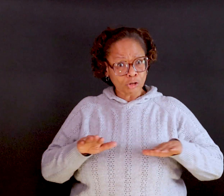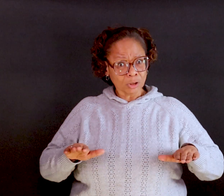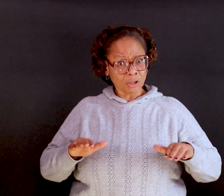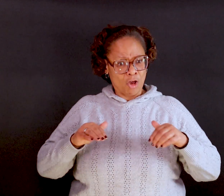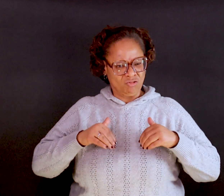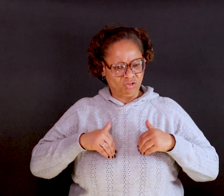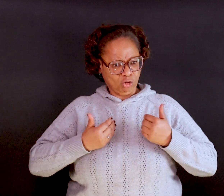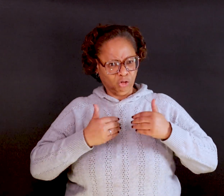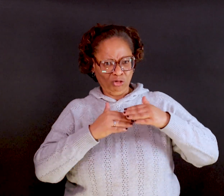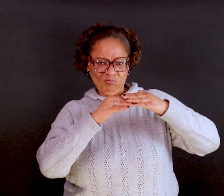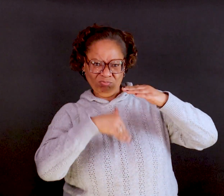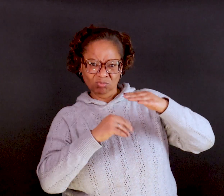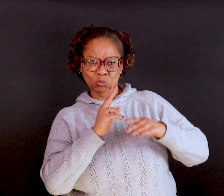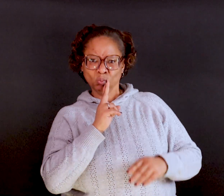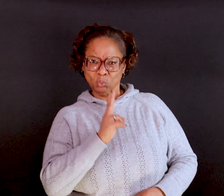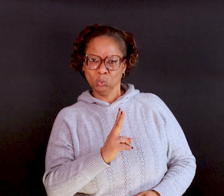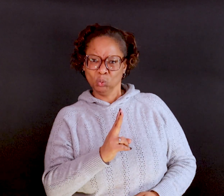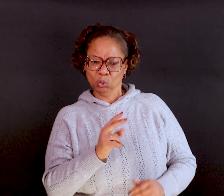Children younger than two years old